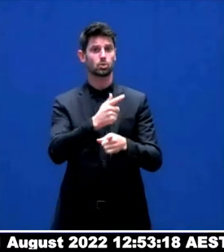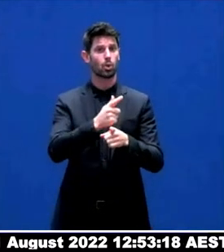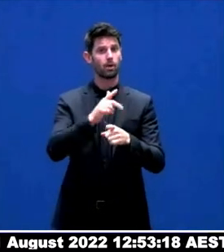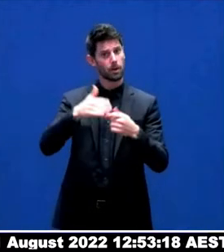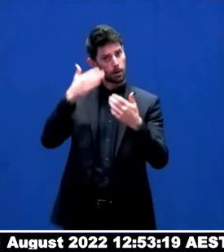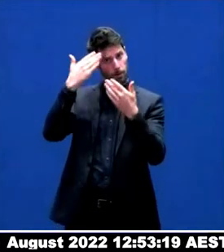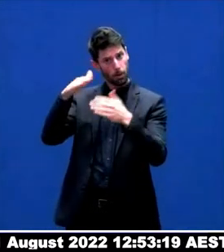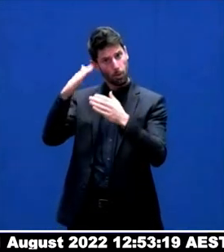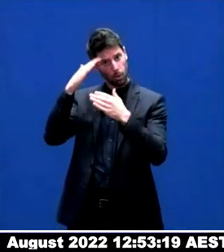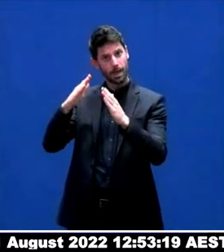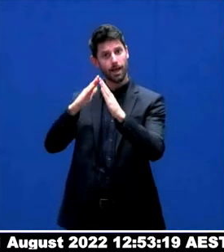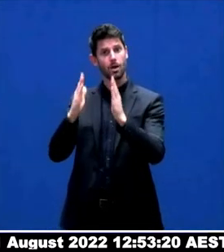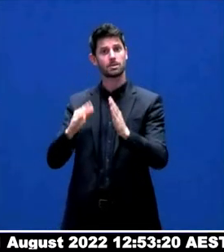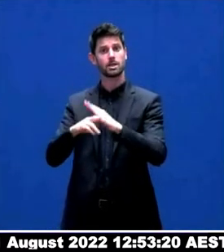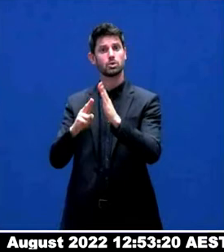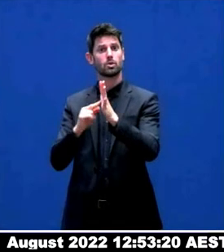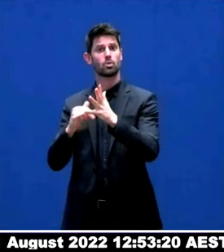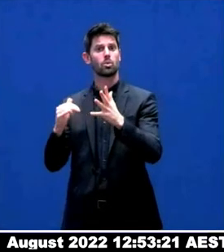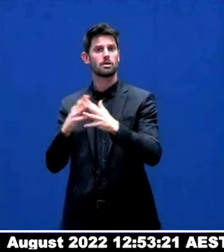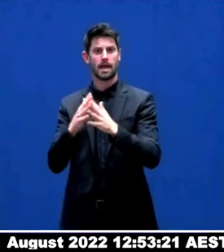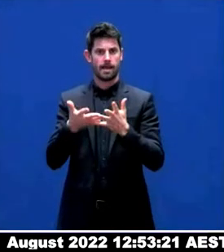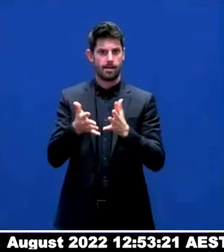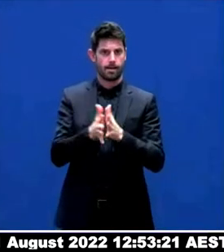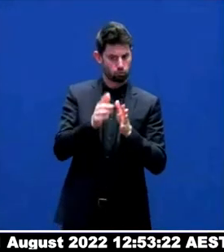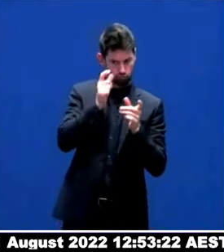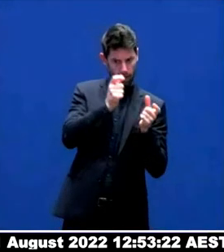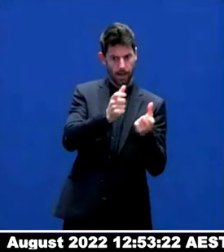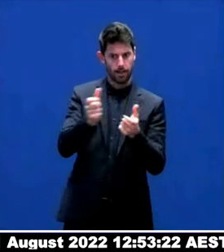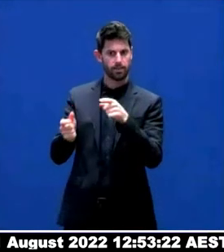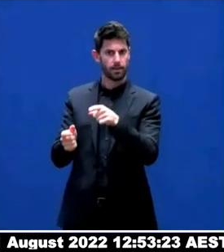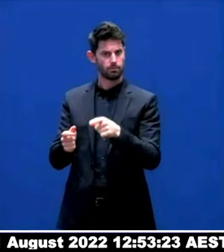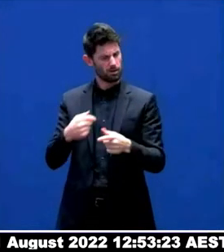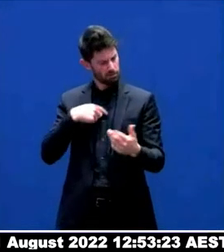Wales. And I couldn't help but notice that the number of visits and inspections being